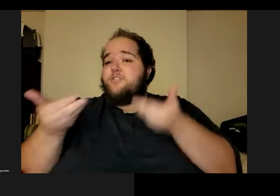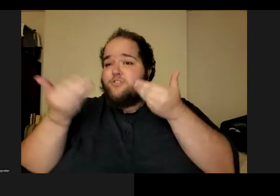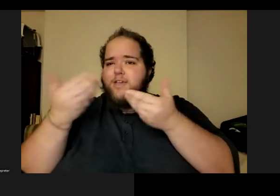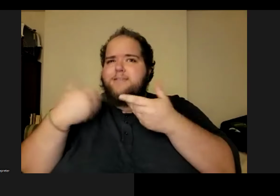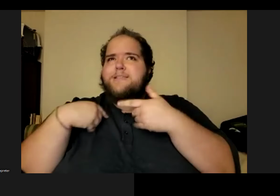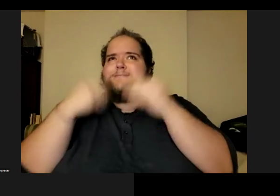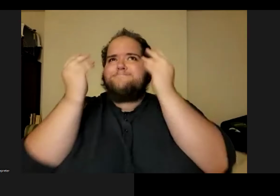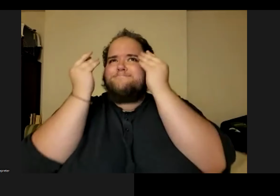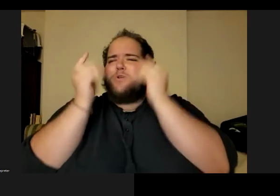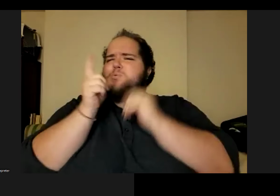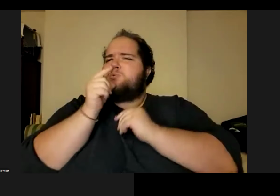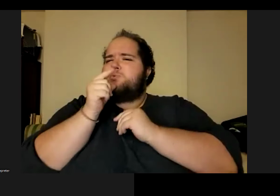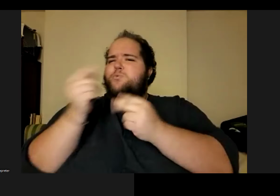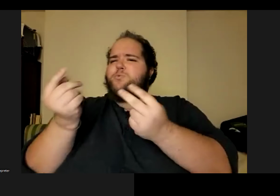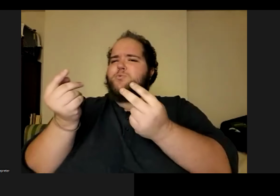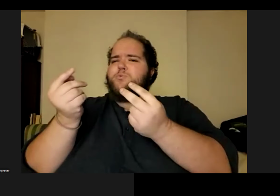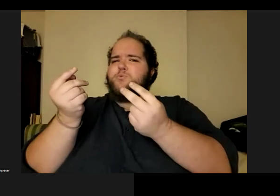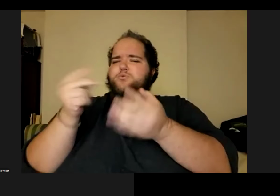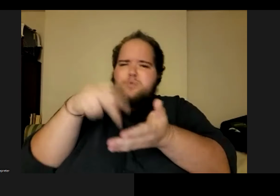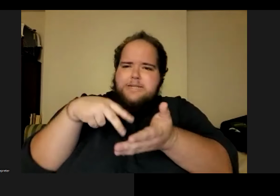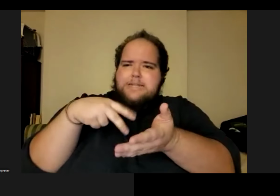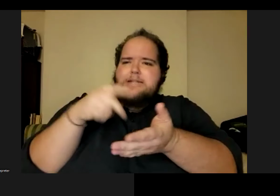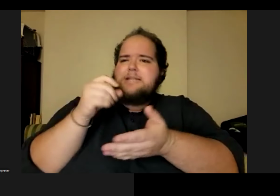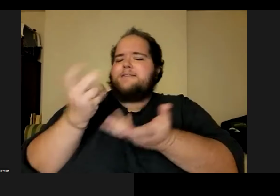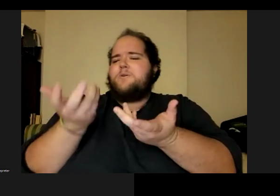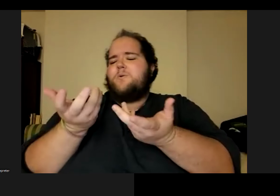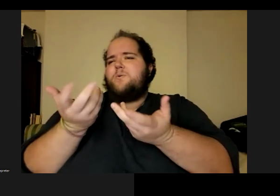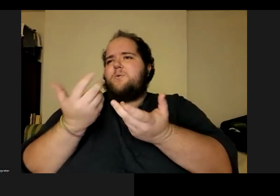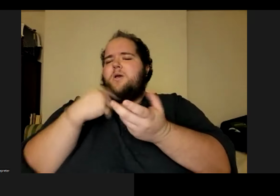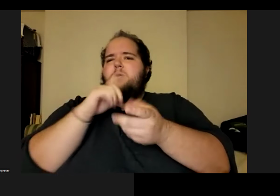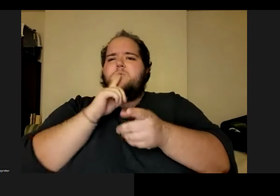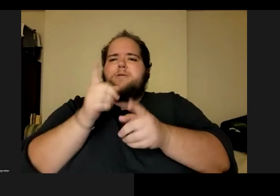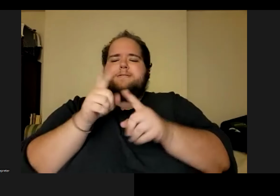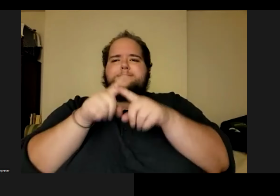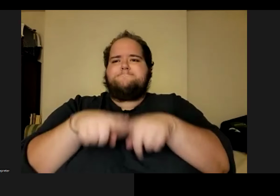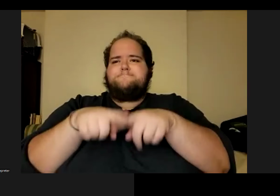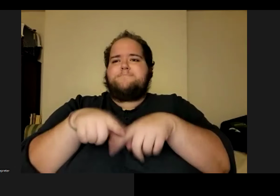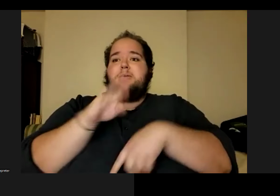You know, it's going to be different. So for like your bio or even your art statement.